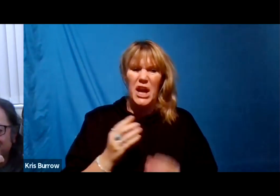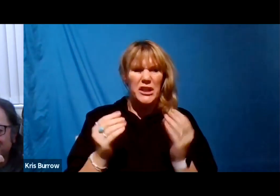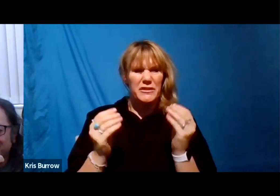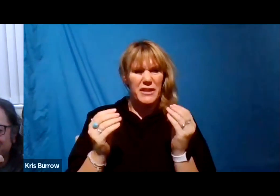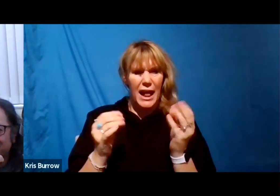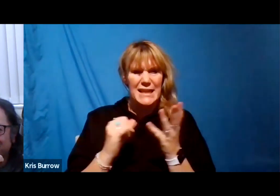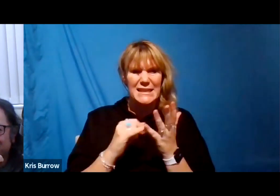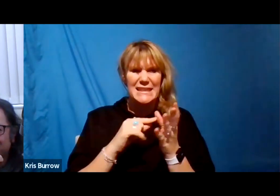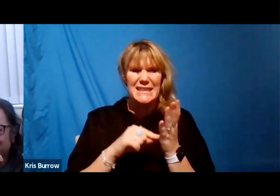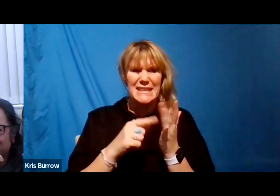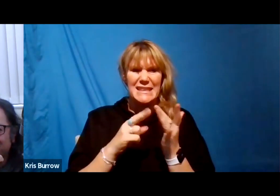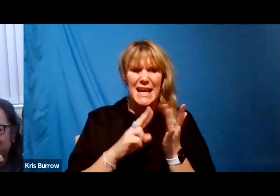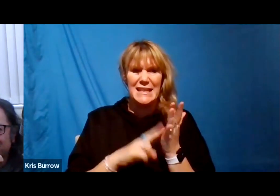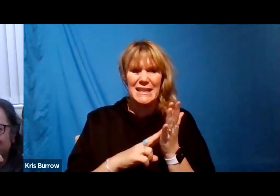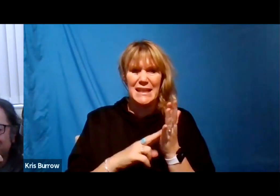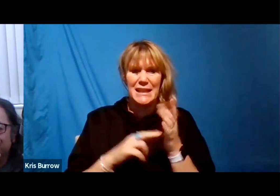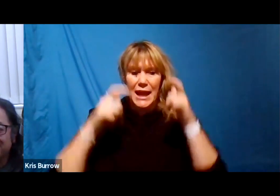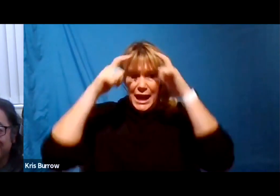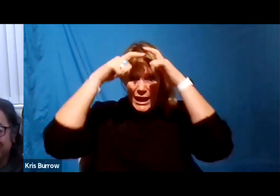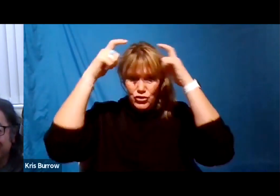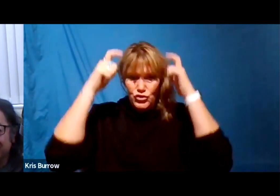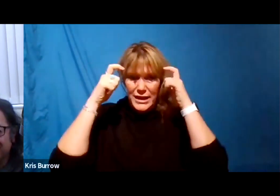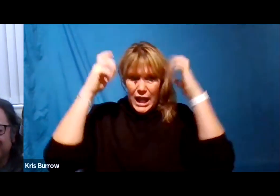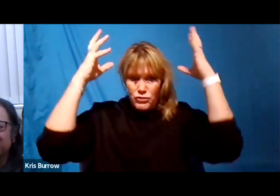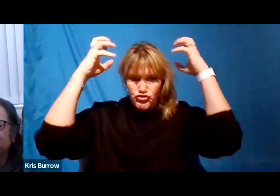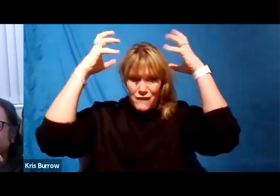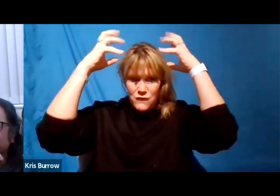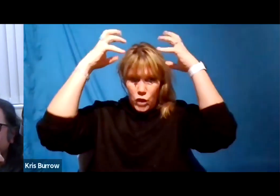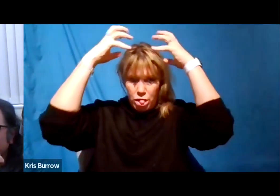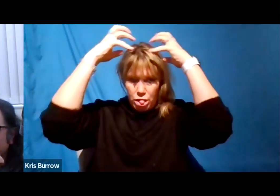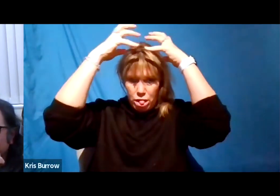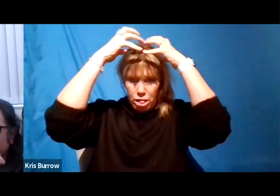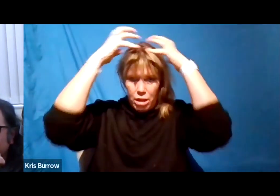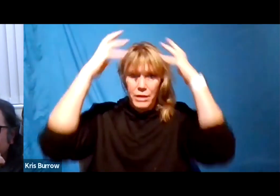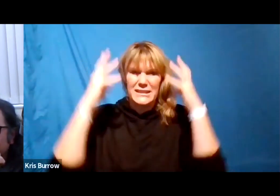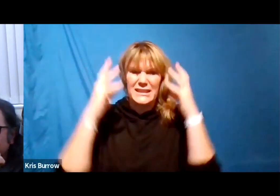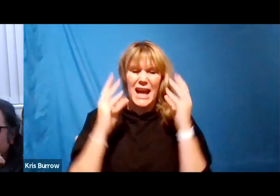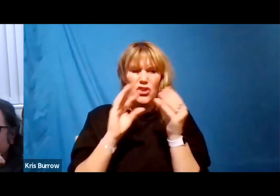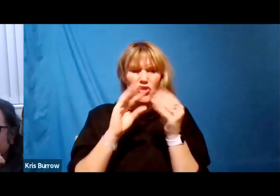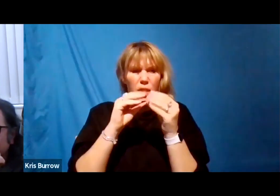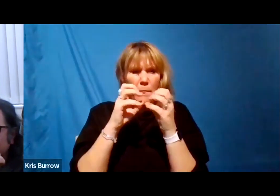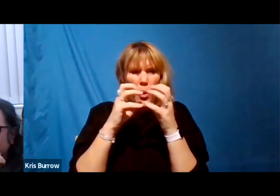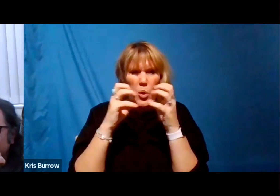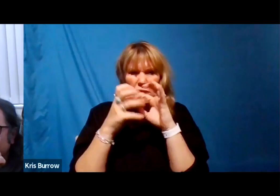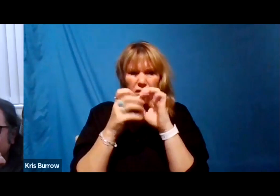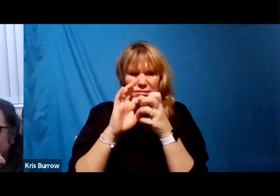but not to the exclusion of the instigation of some action that